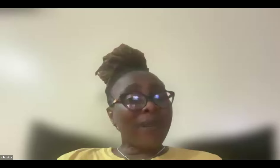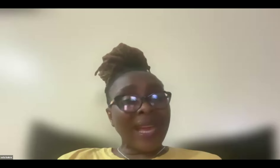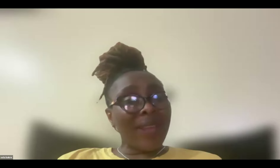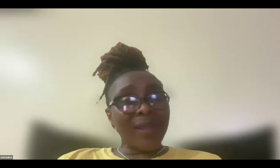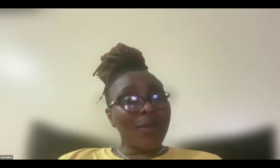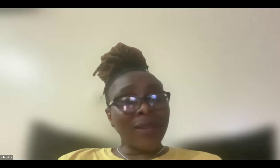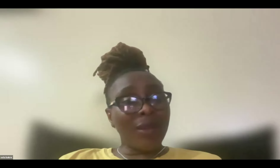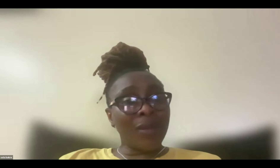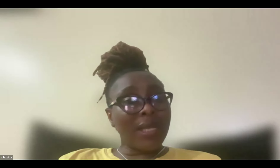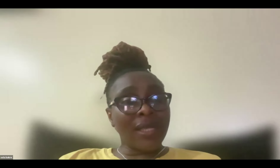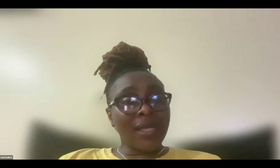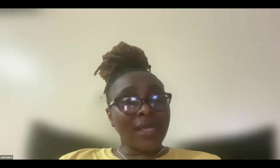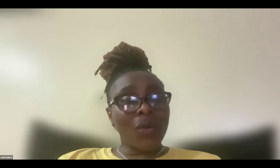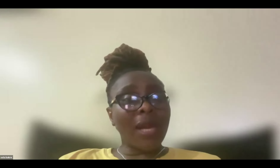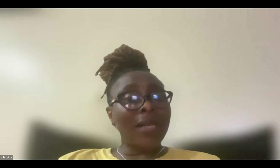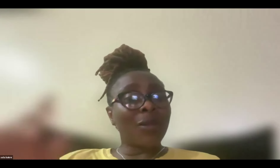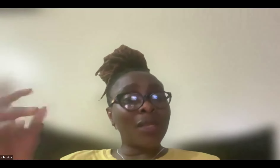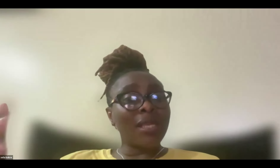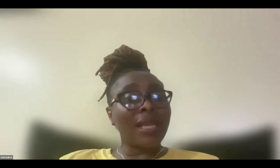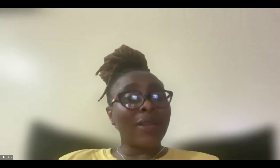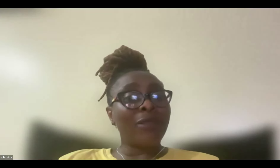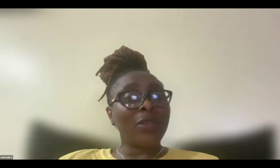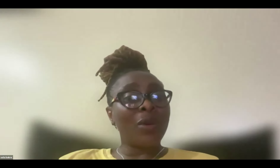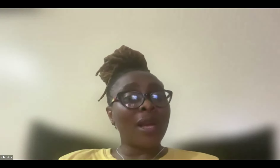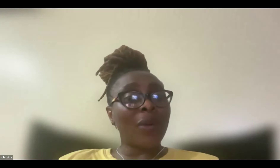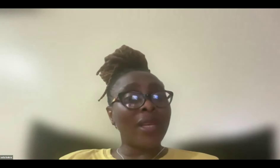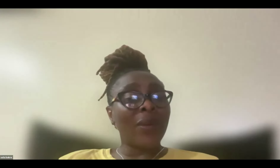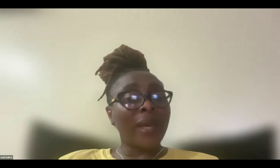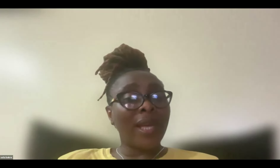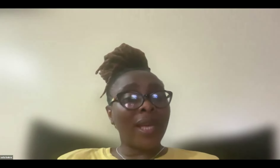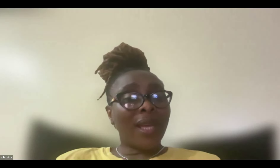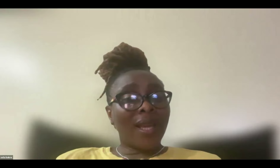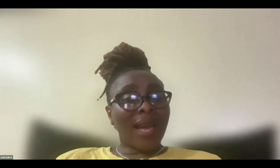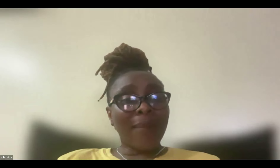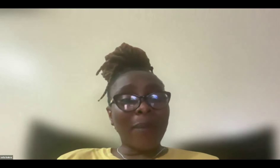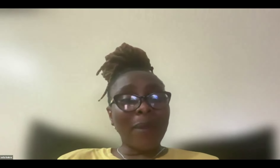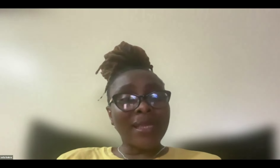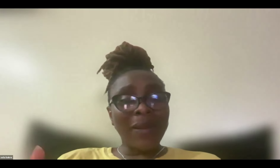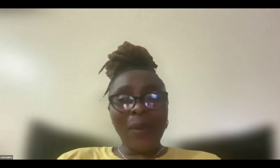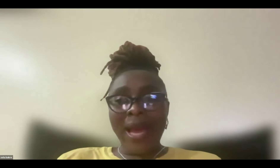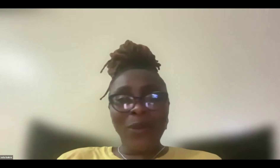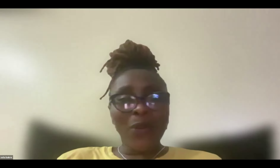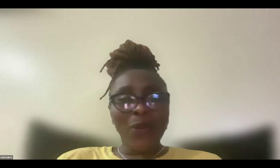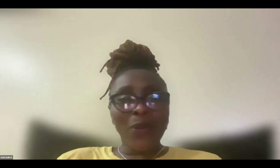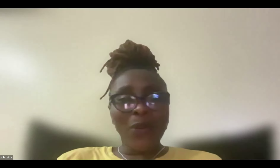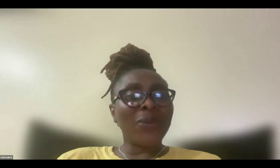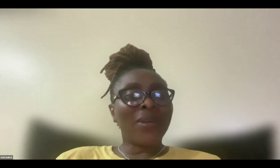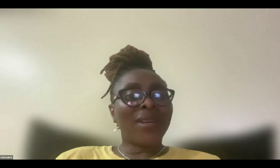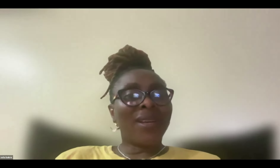sola bakre: But I you are not doing dating. You are closing the video. You are going away, and people are saying, Where are you? Where are you?